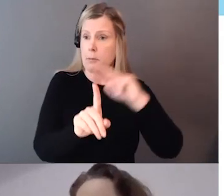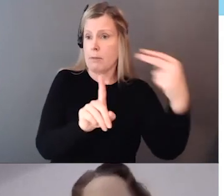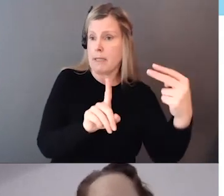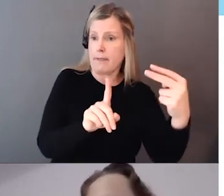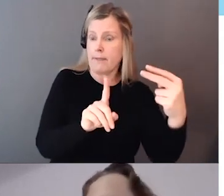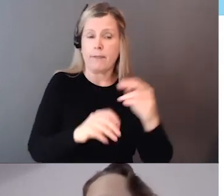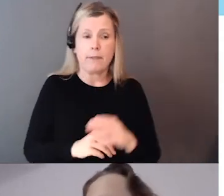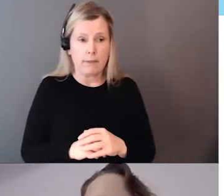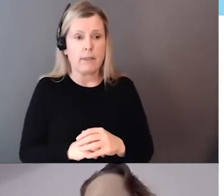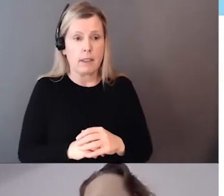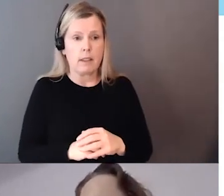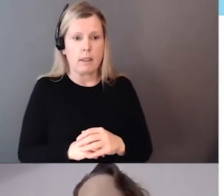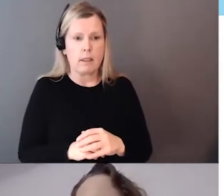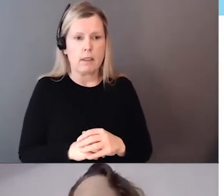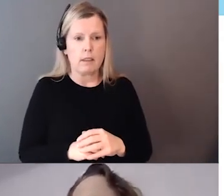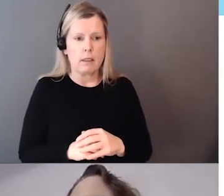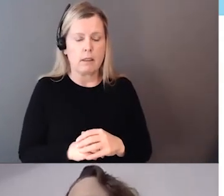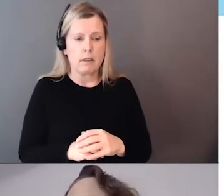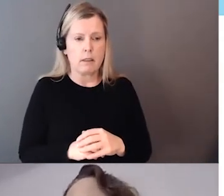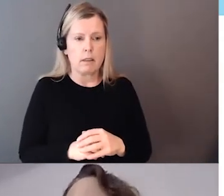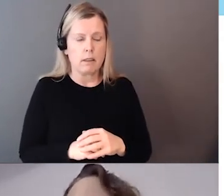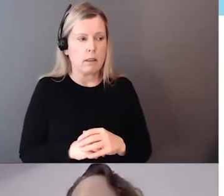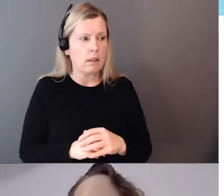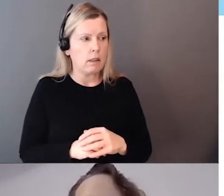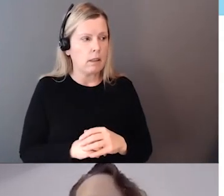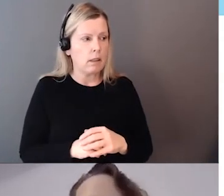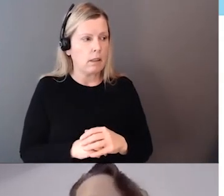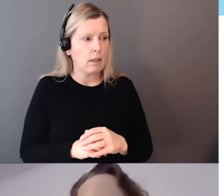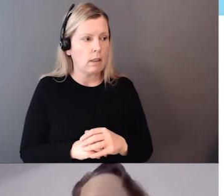so that's the guide. And just a little sip, a little taste of what's in there.